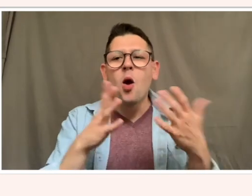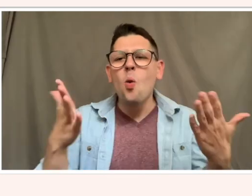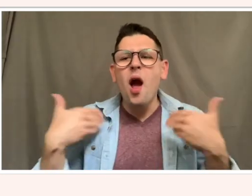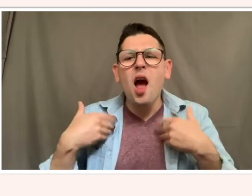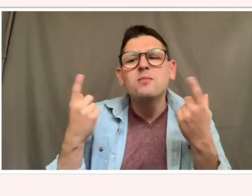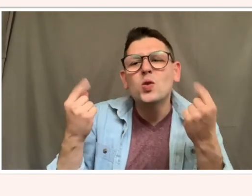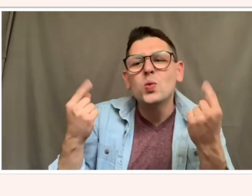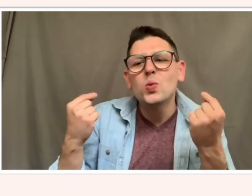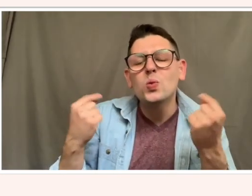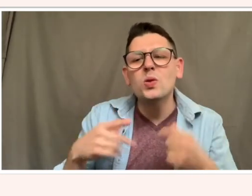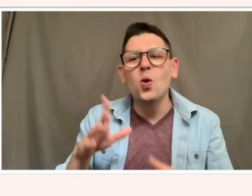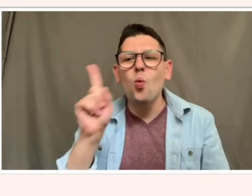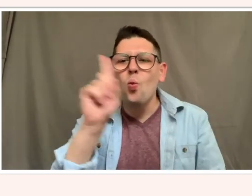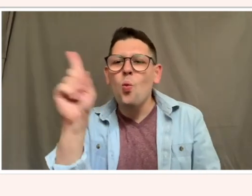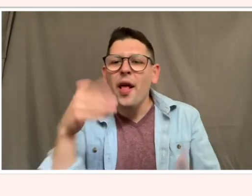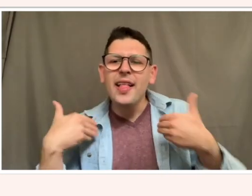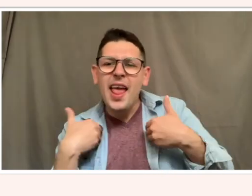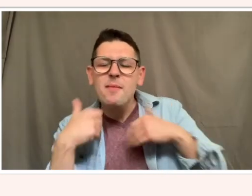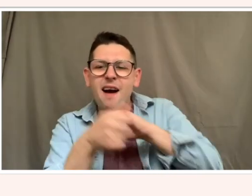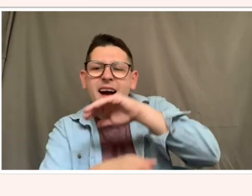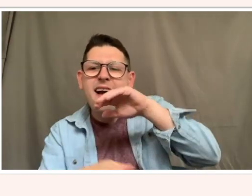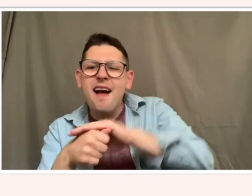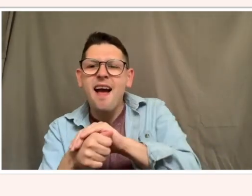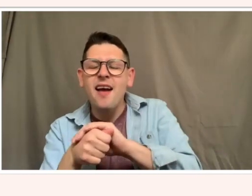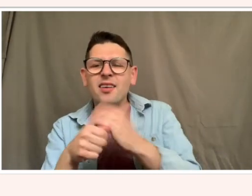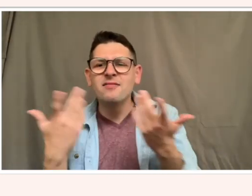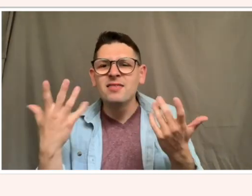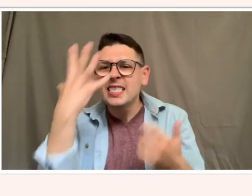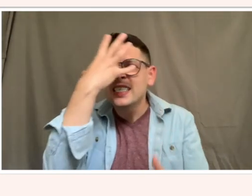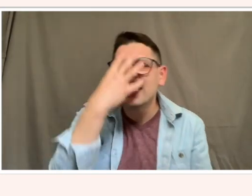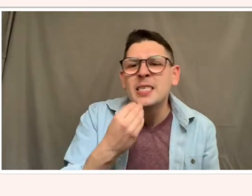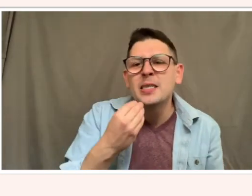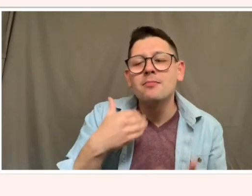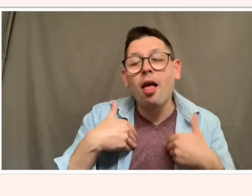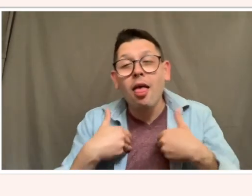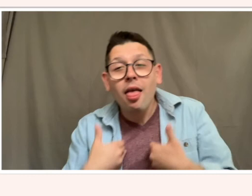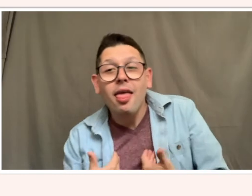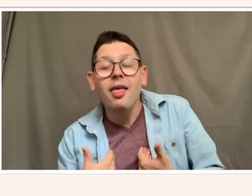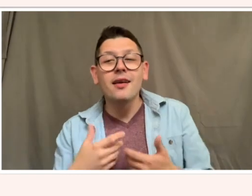a zoo and talk about animals and ask what the animal is doing, where